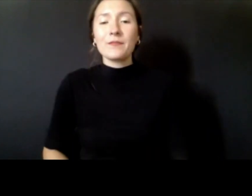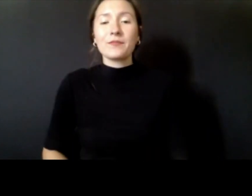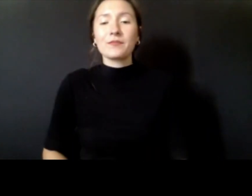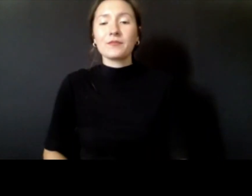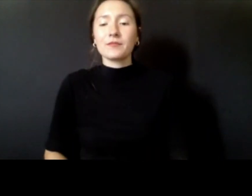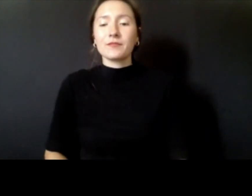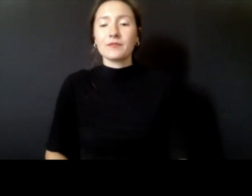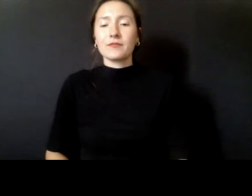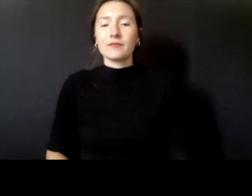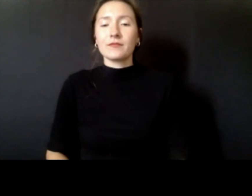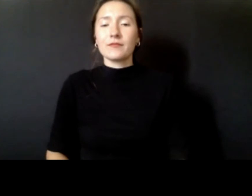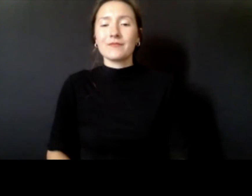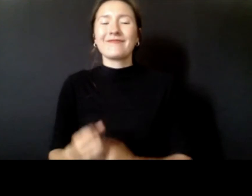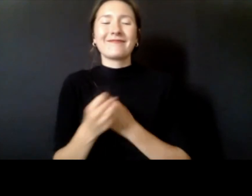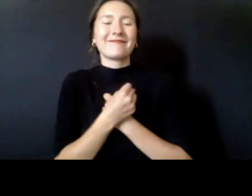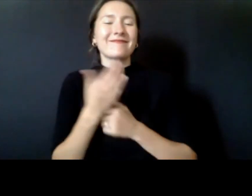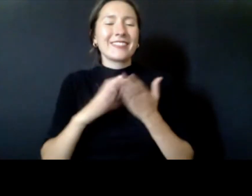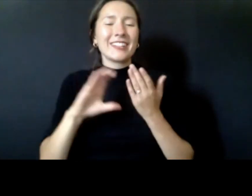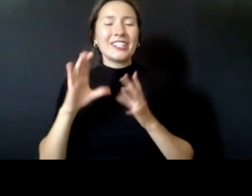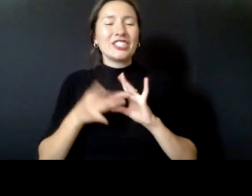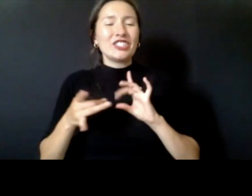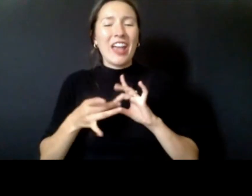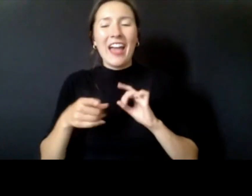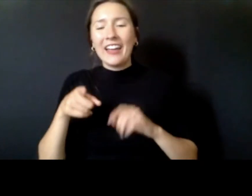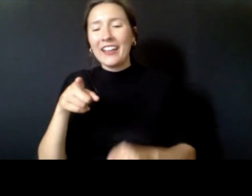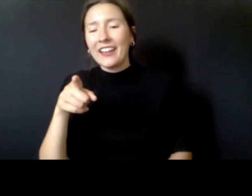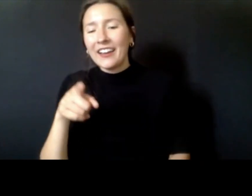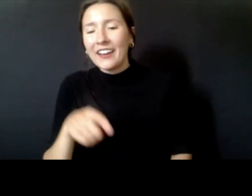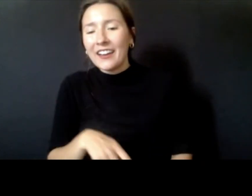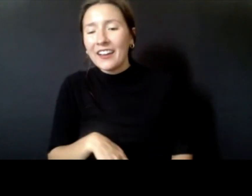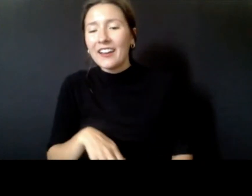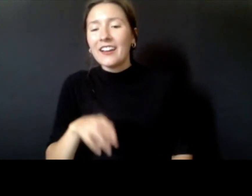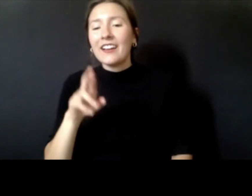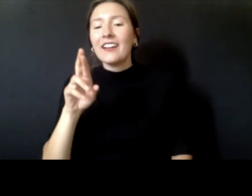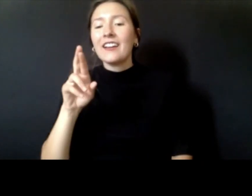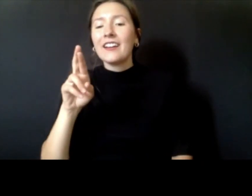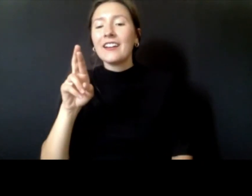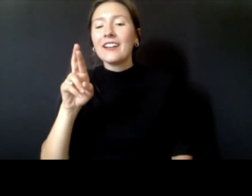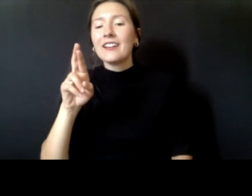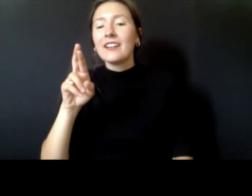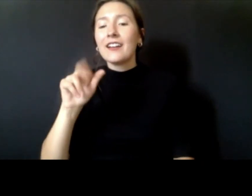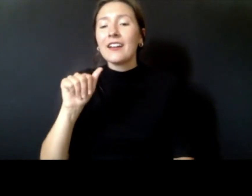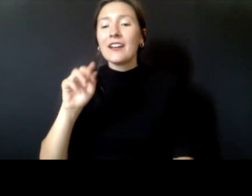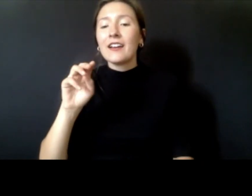she wishes she could ask she could add focused assists to her life in general i know the feeling